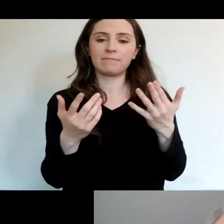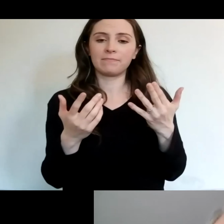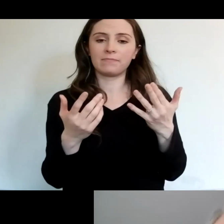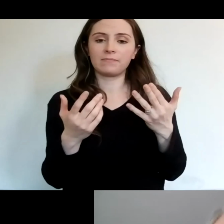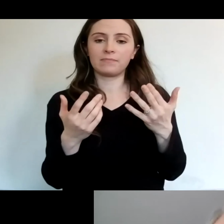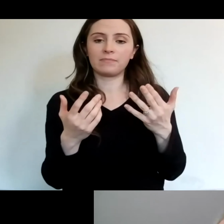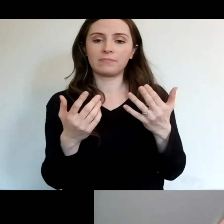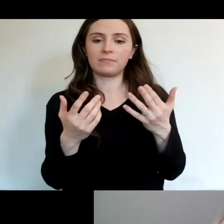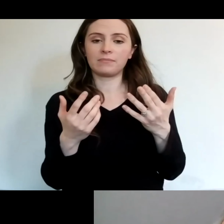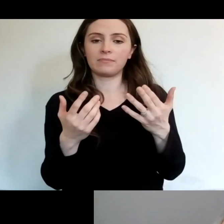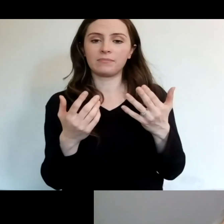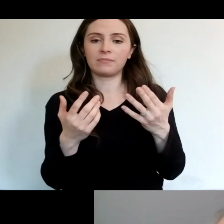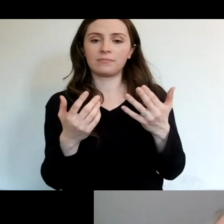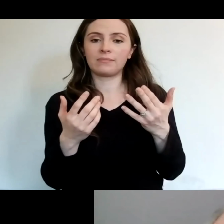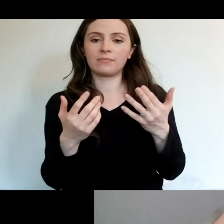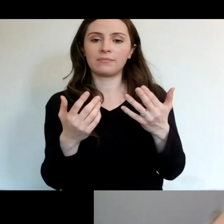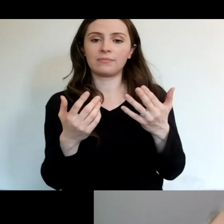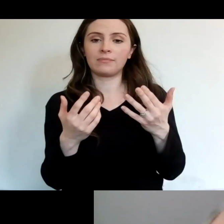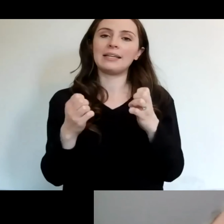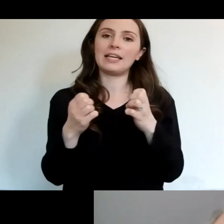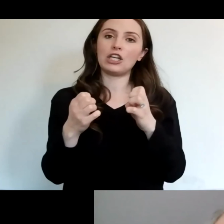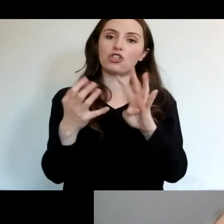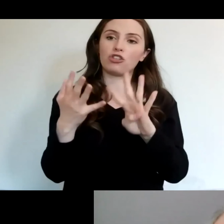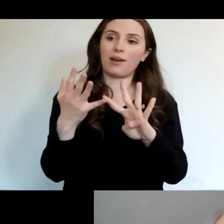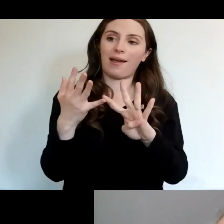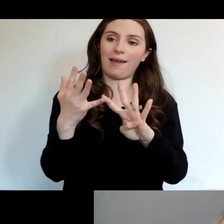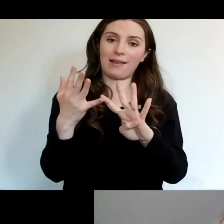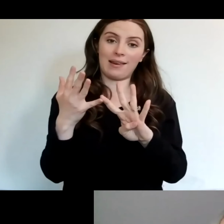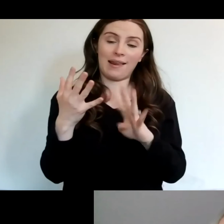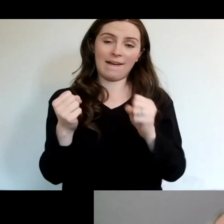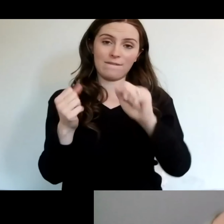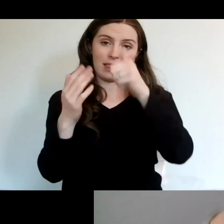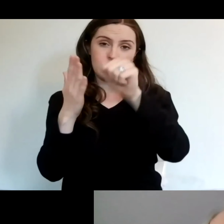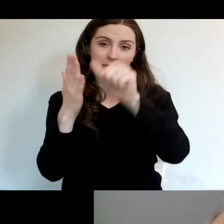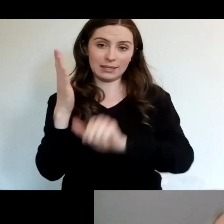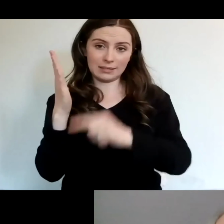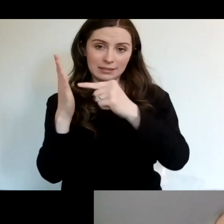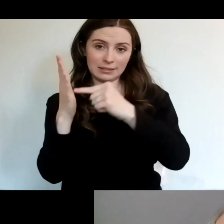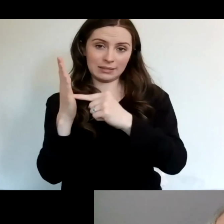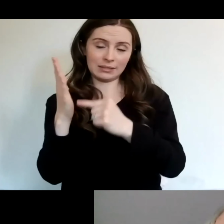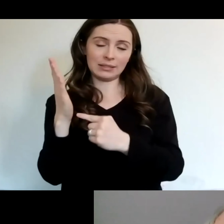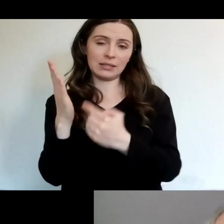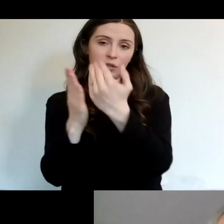Under each section, there's a checklist, so you can quickly go to the checklist